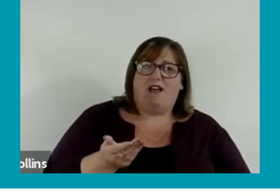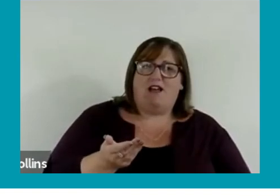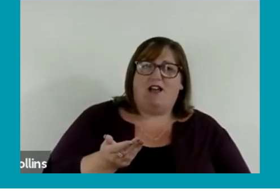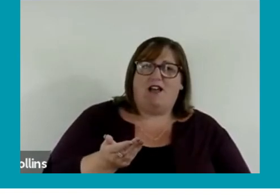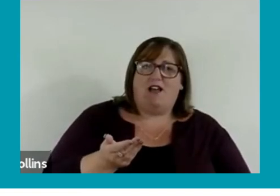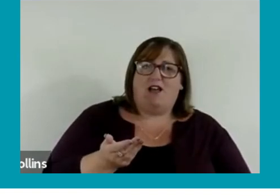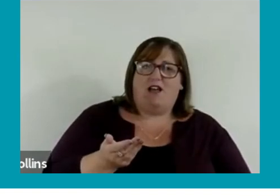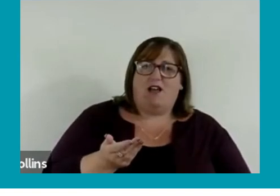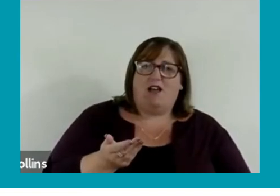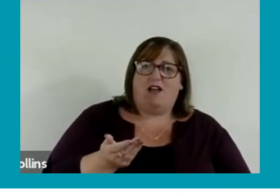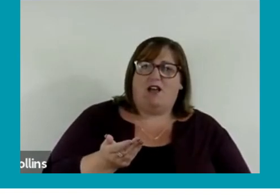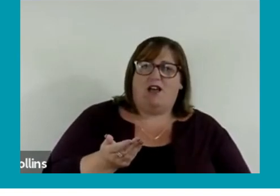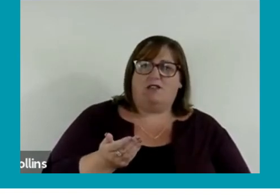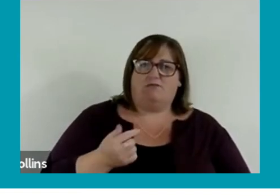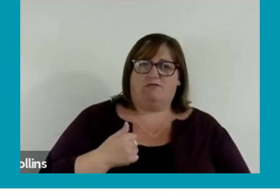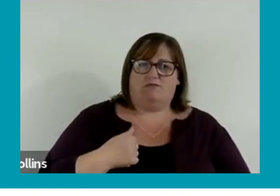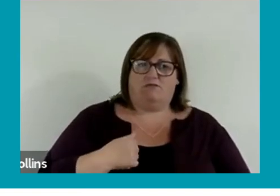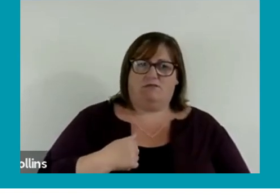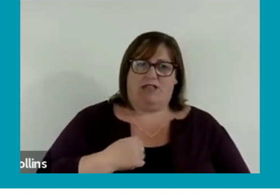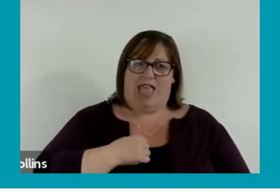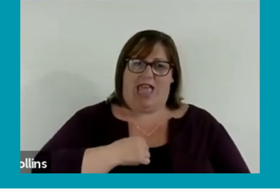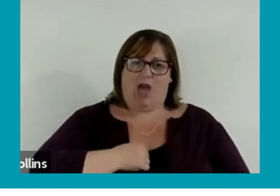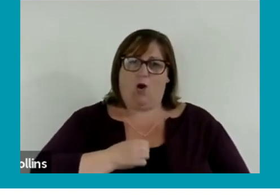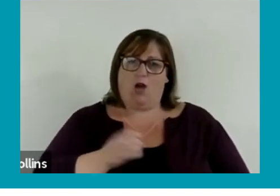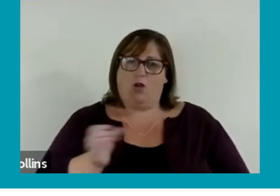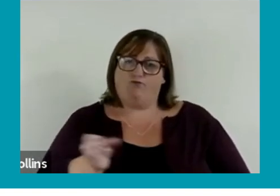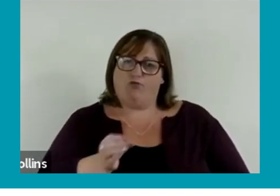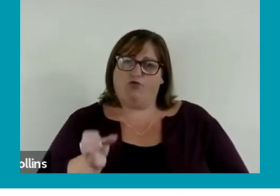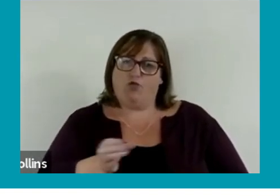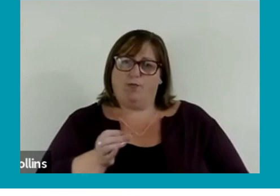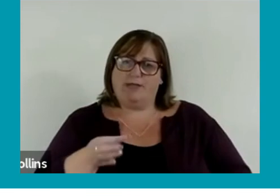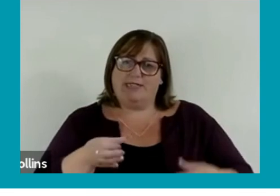recruitment team will see if you've declared that you require a reasonable adjustment